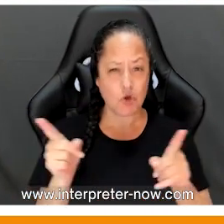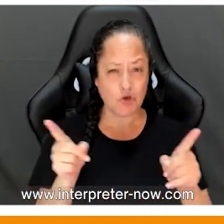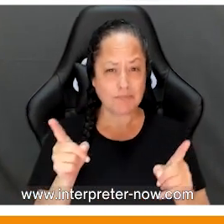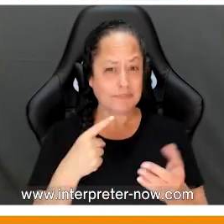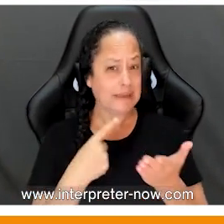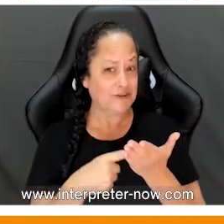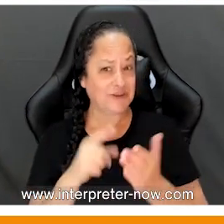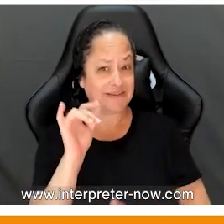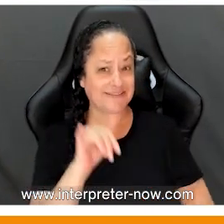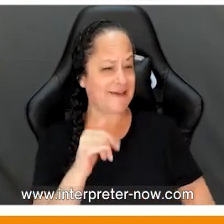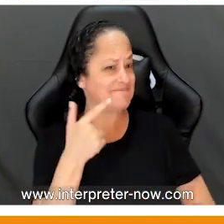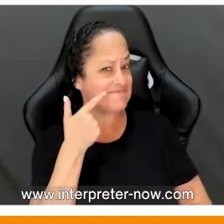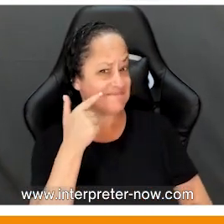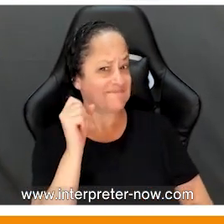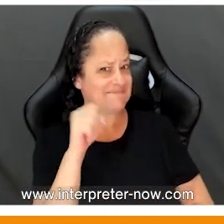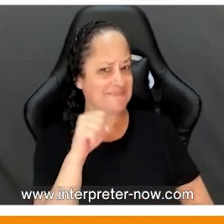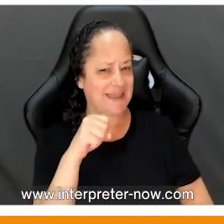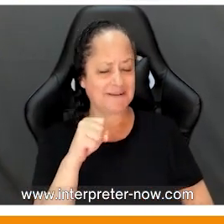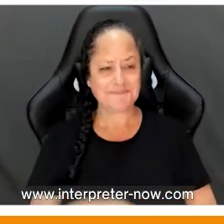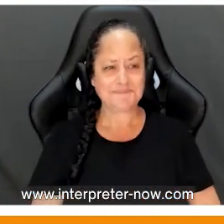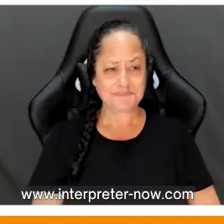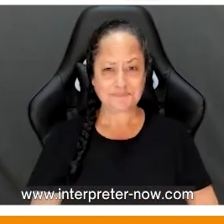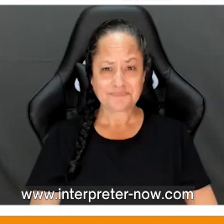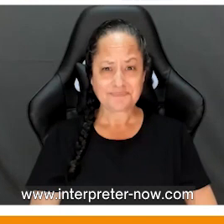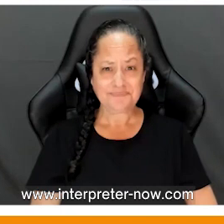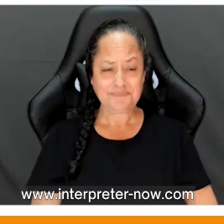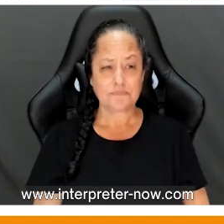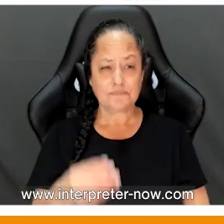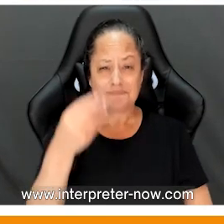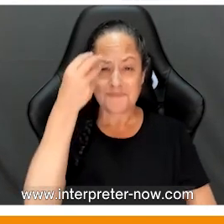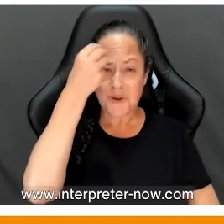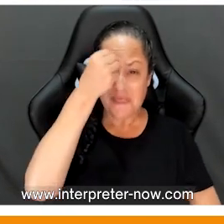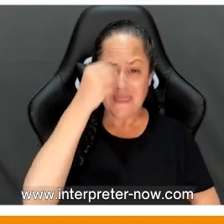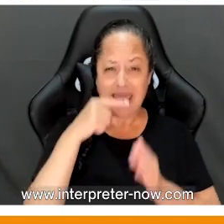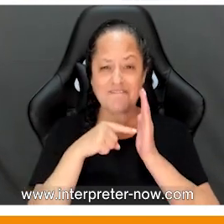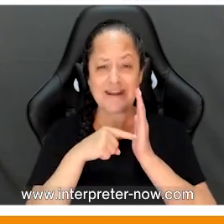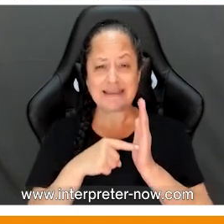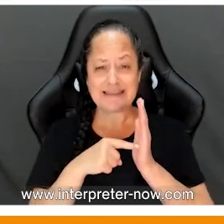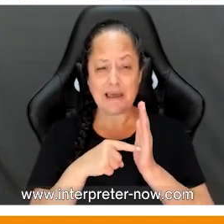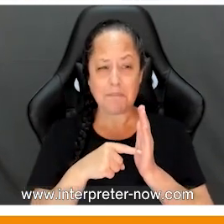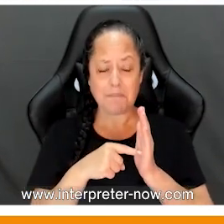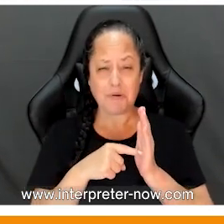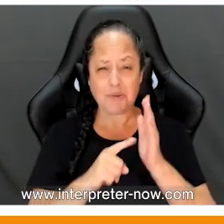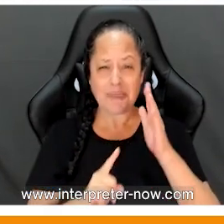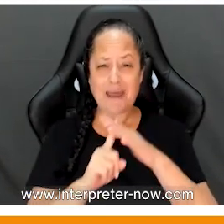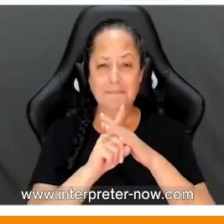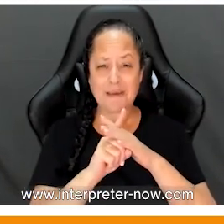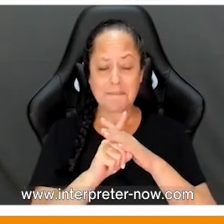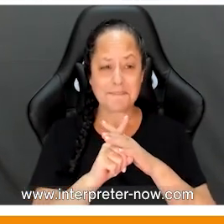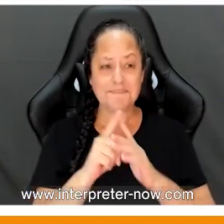Can you talk about that a little bit? Yeah. I'm trying to think of an example that comes to mind.